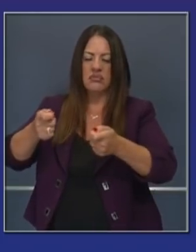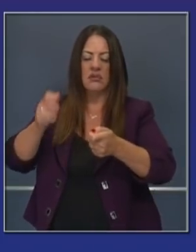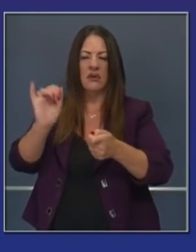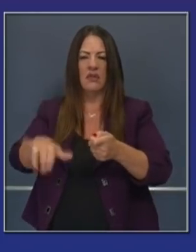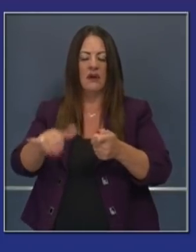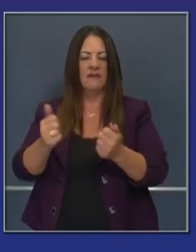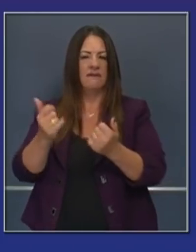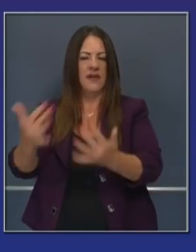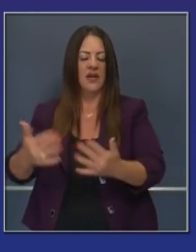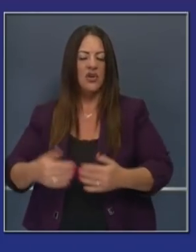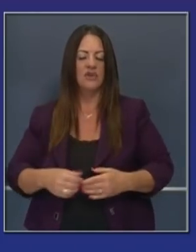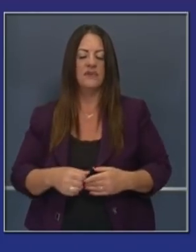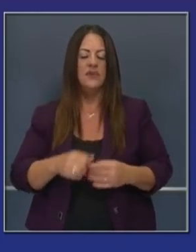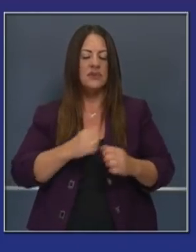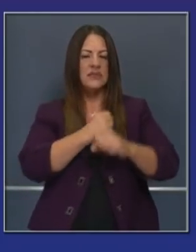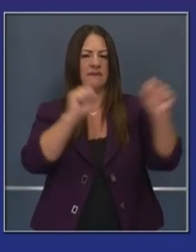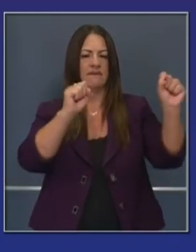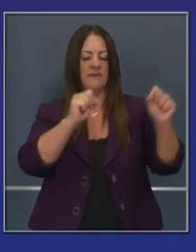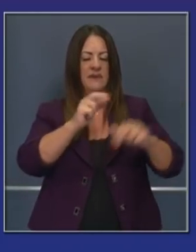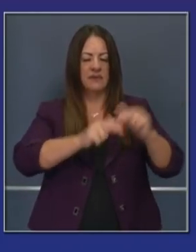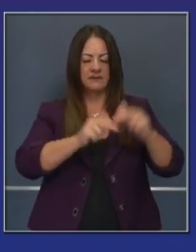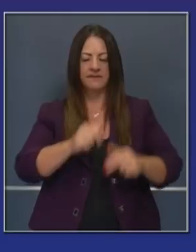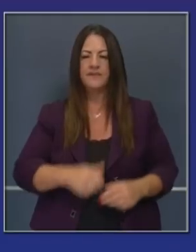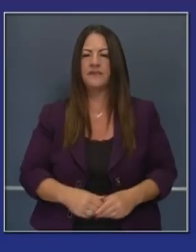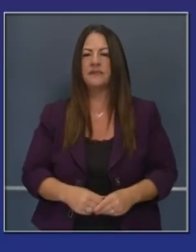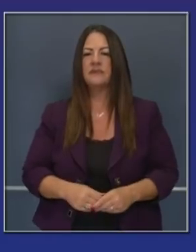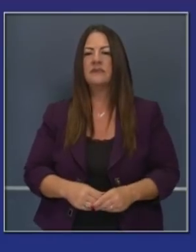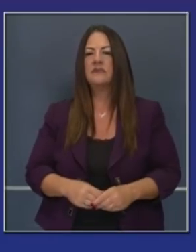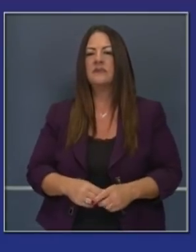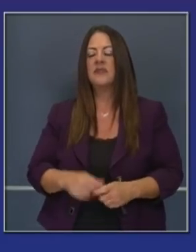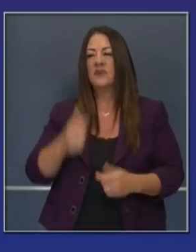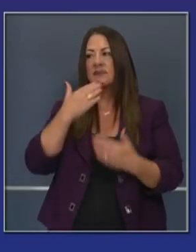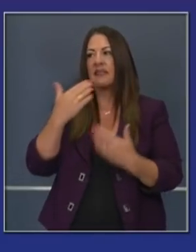WORK THAT IS BEING DONE BY LOCAL FIREFIGHTERS, NOT JUST OUR STATE FIREFIGHTING FORCE,